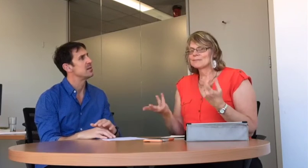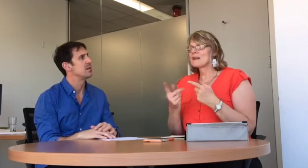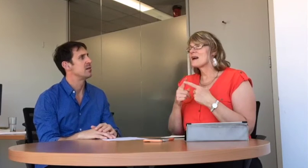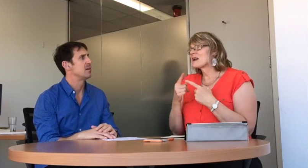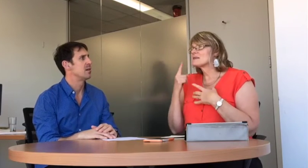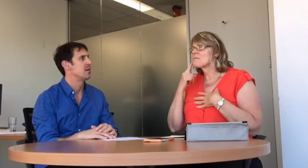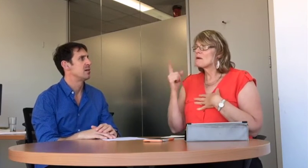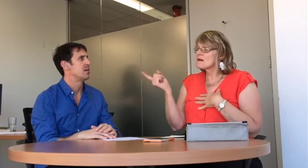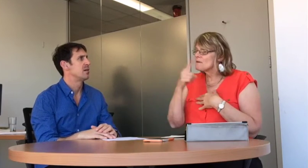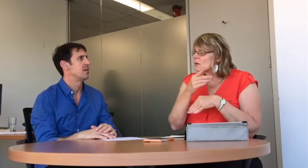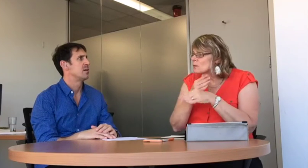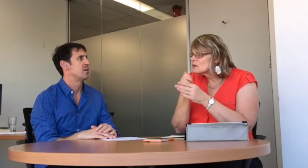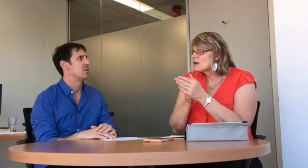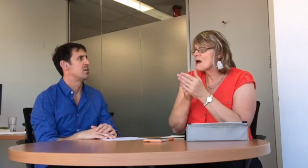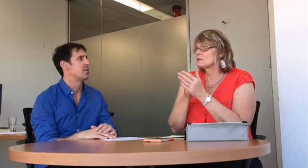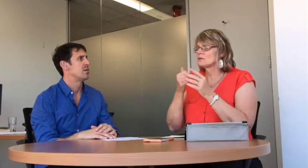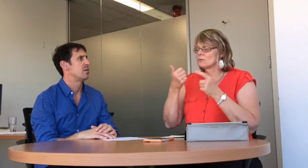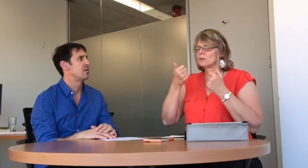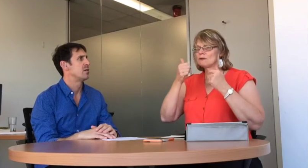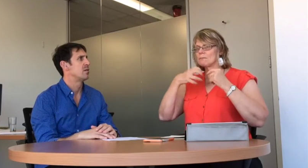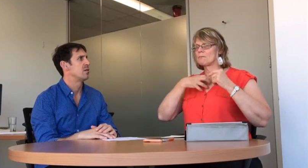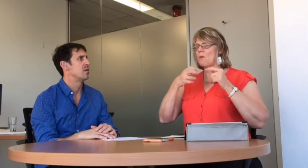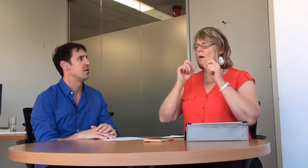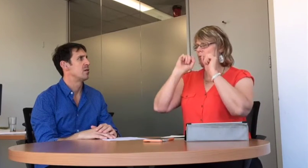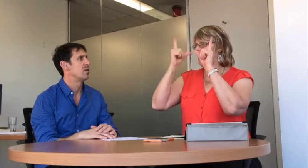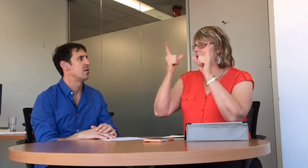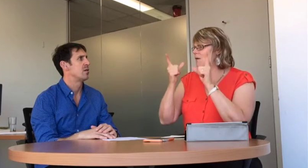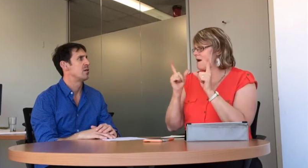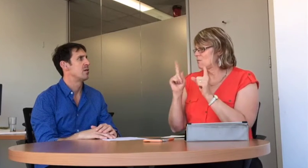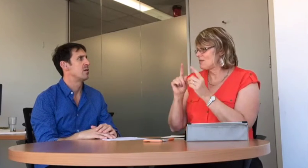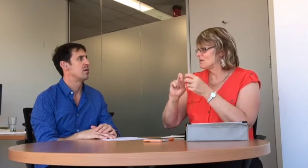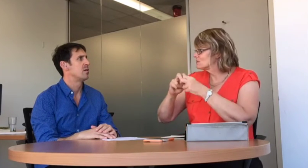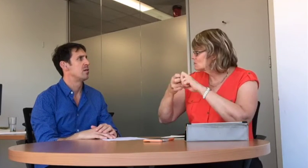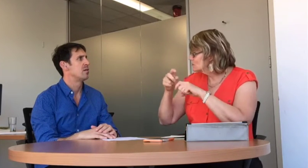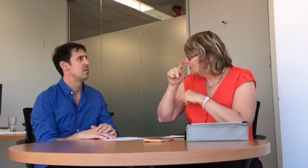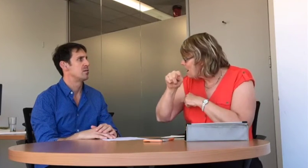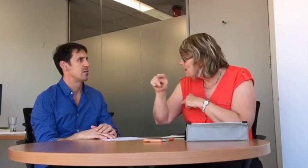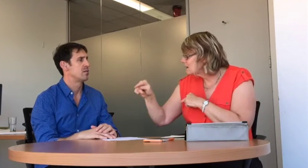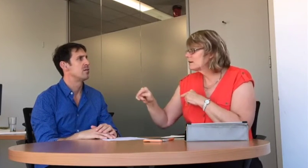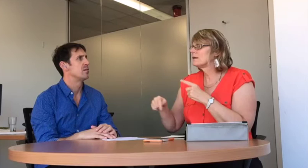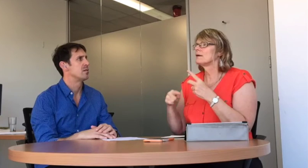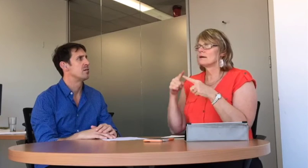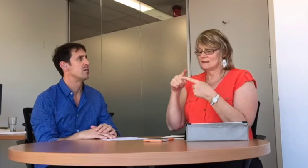So the question is - what can we do to make a difference? Well, you need to become educated